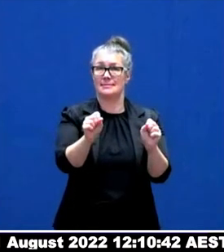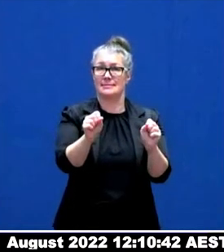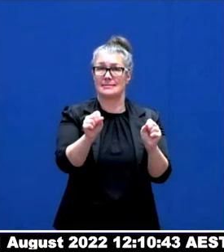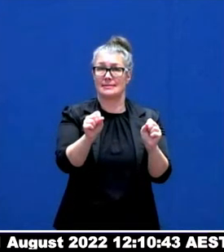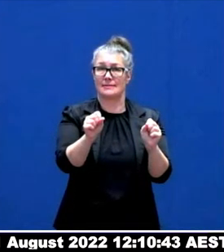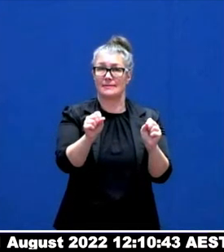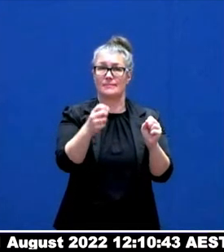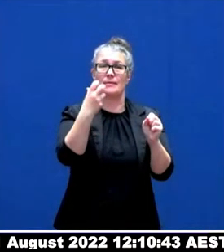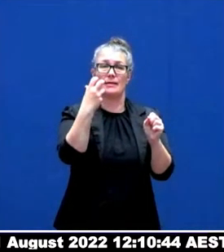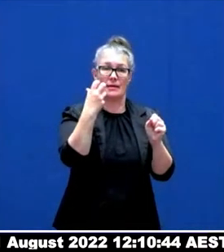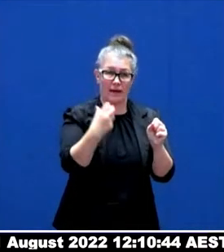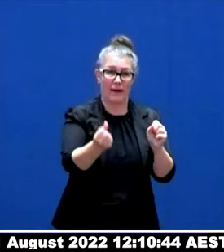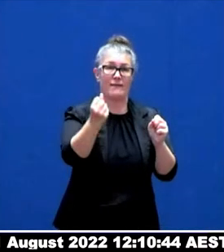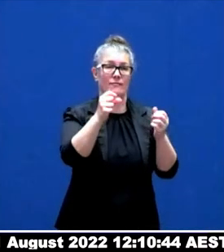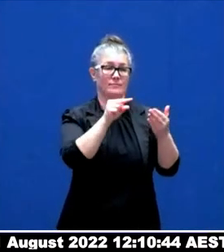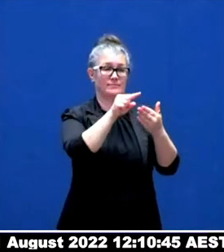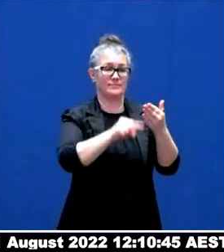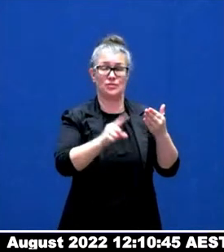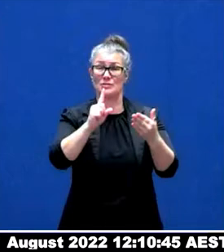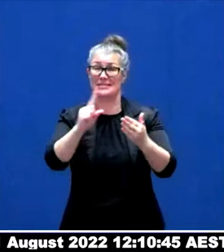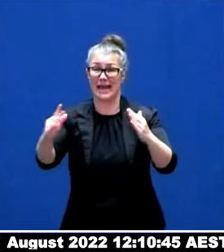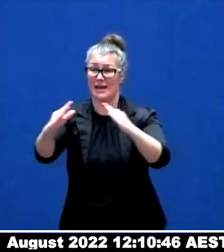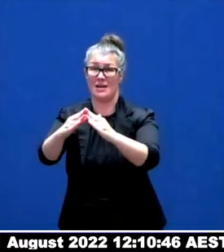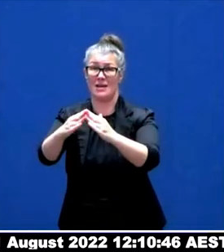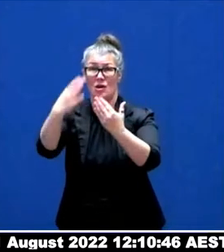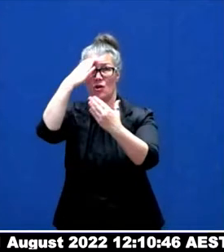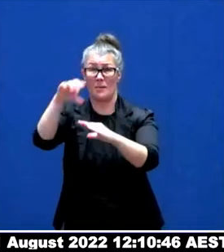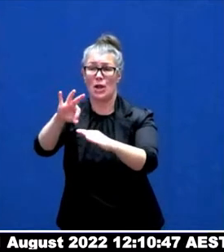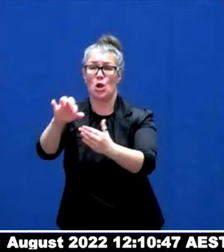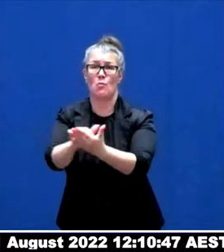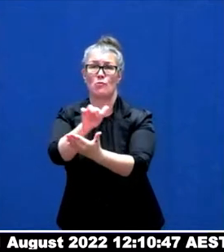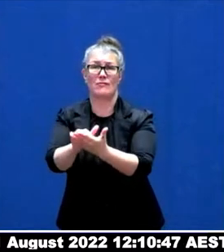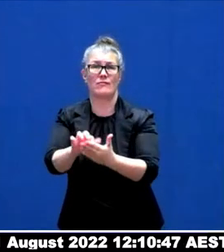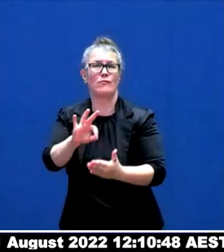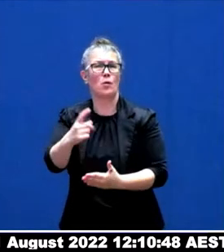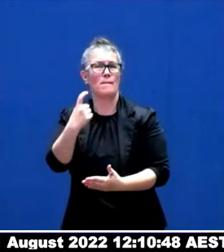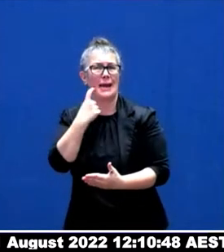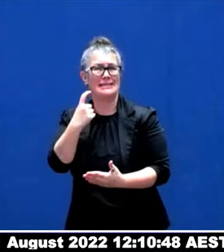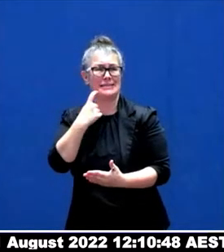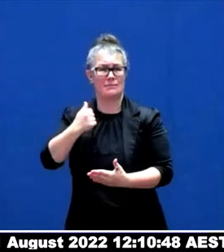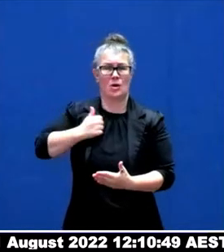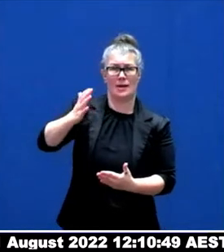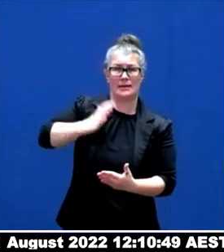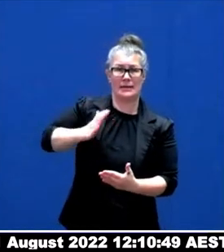existing accommodation is inappropriate for basic requirements. That's not to say that they wouldn't fit one of the other criteria.